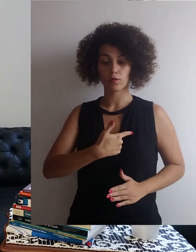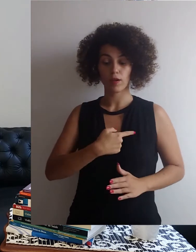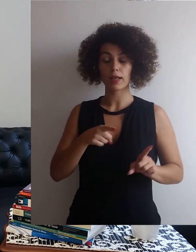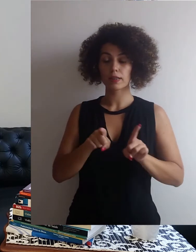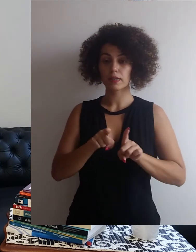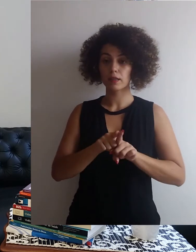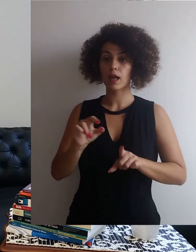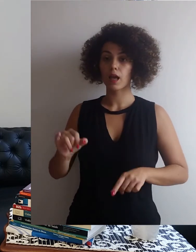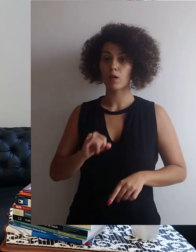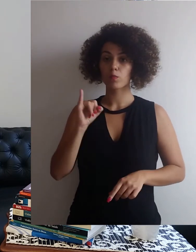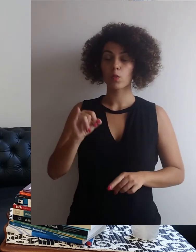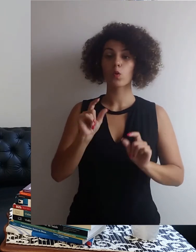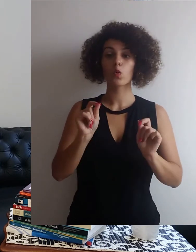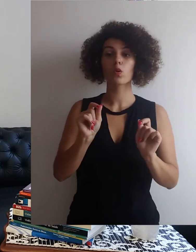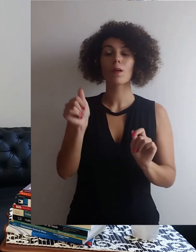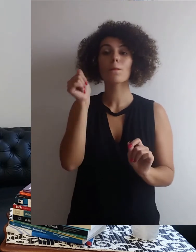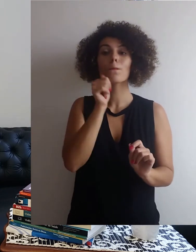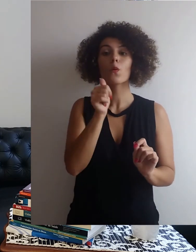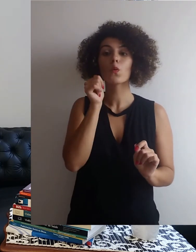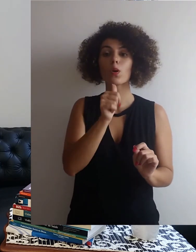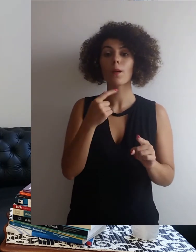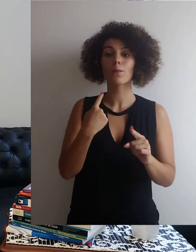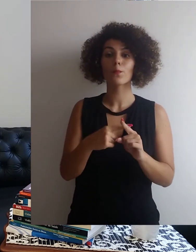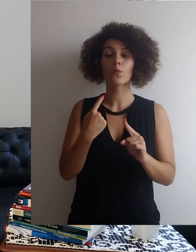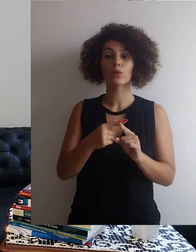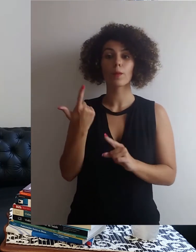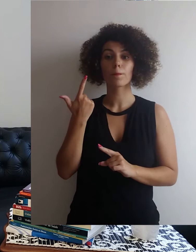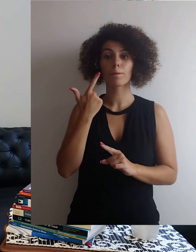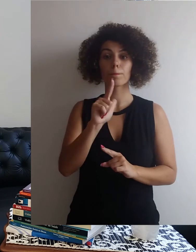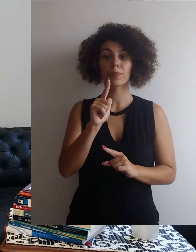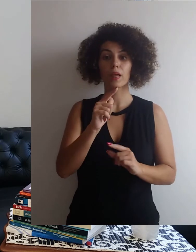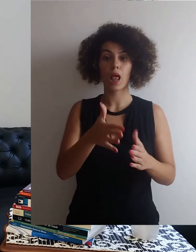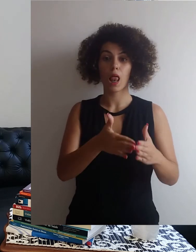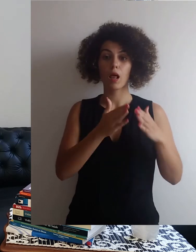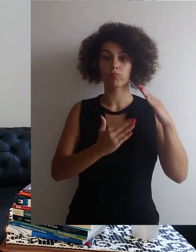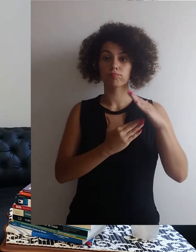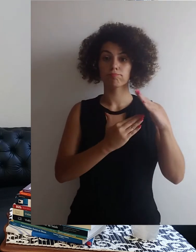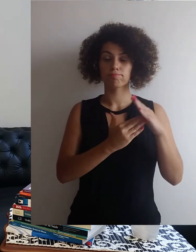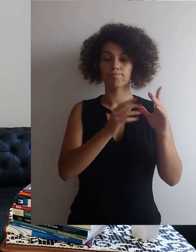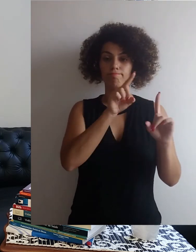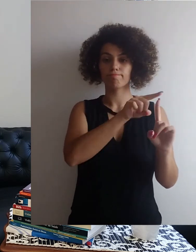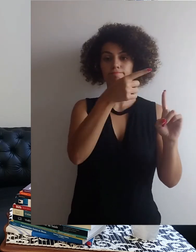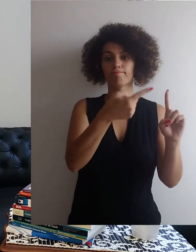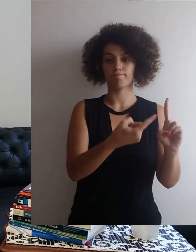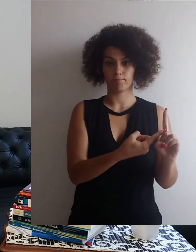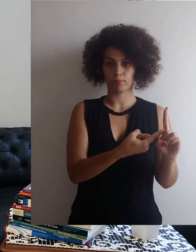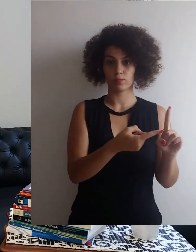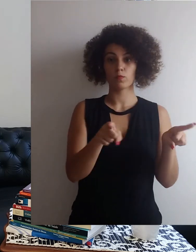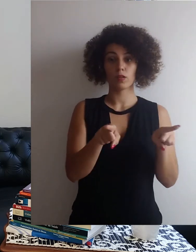era was very important for women, because maternity leave was introduced and in 1937 the Division of Support for Maternity and Childhood